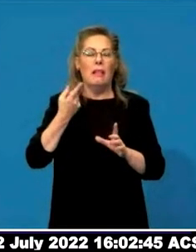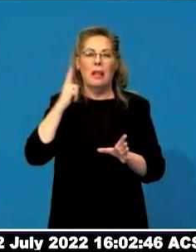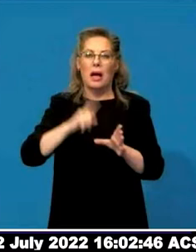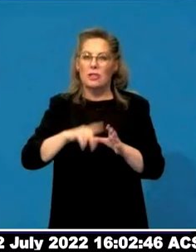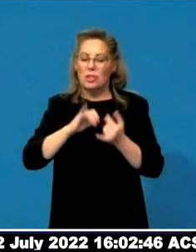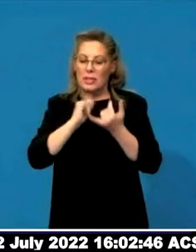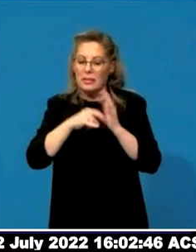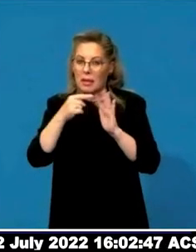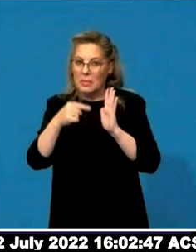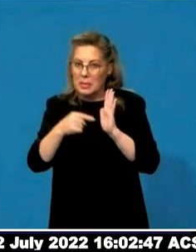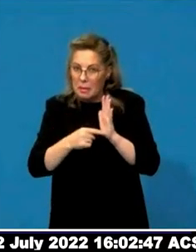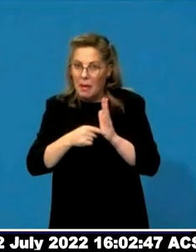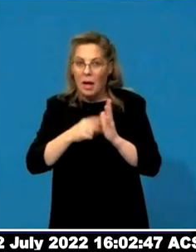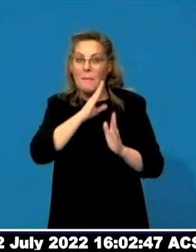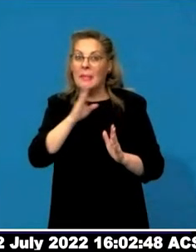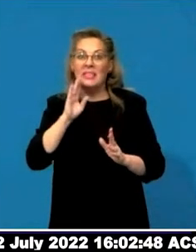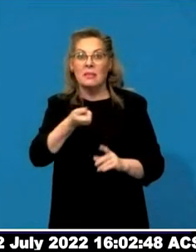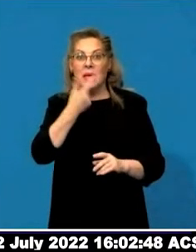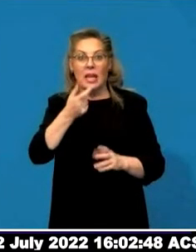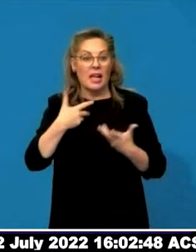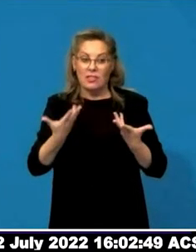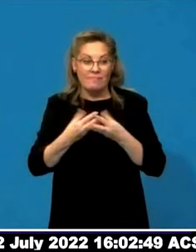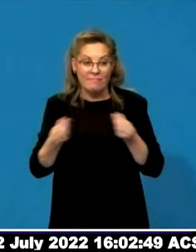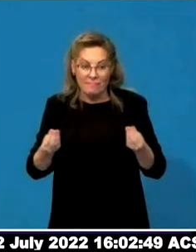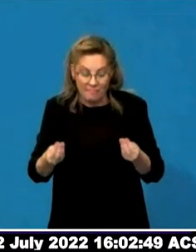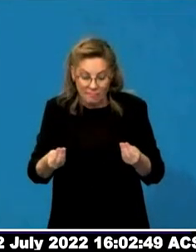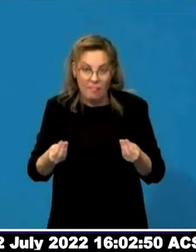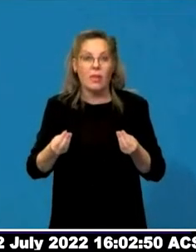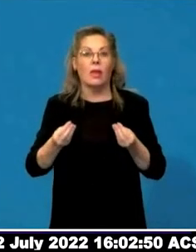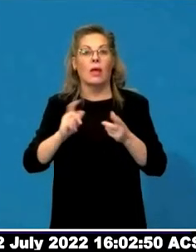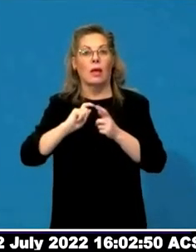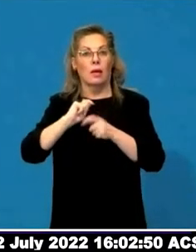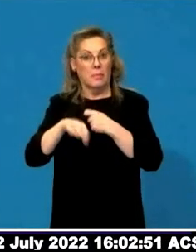and became sick. Yes, that's correct. Okay.